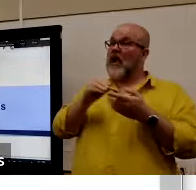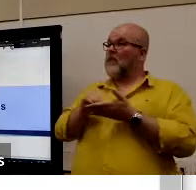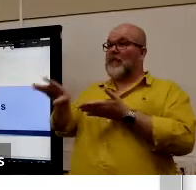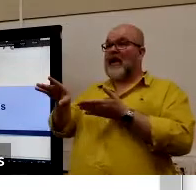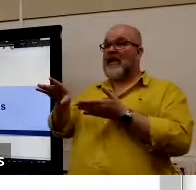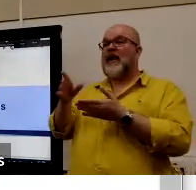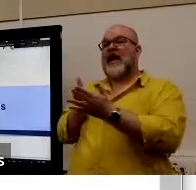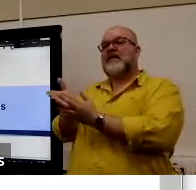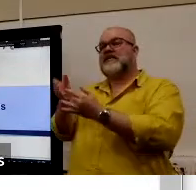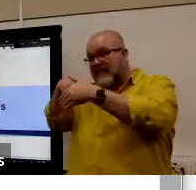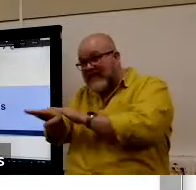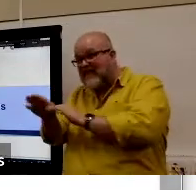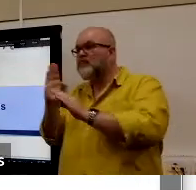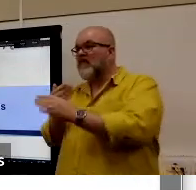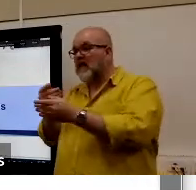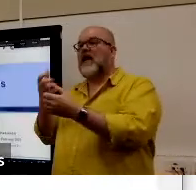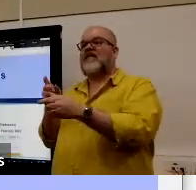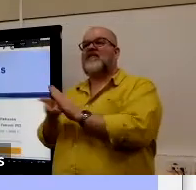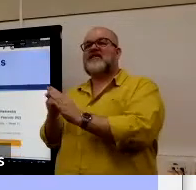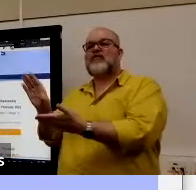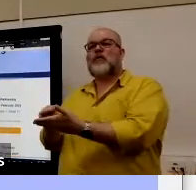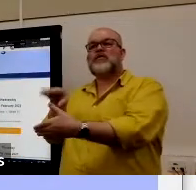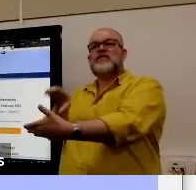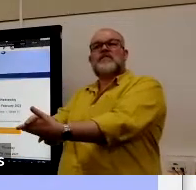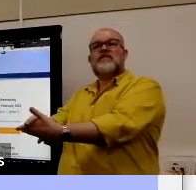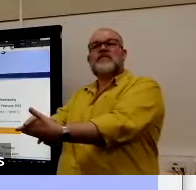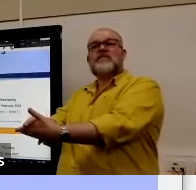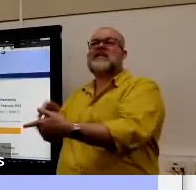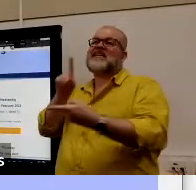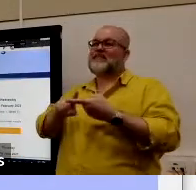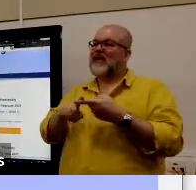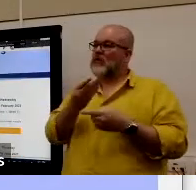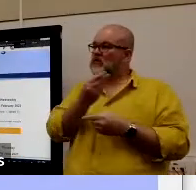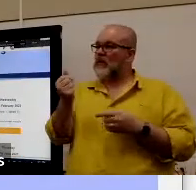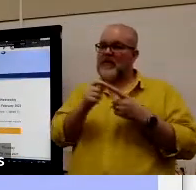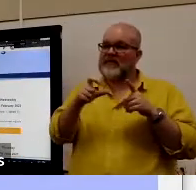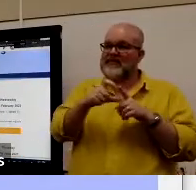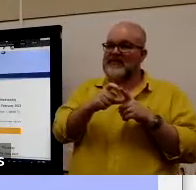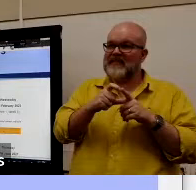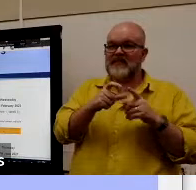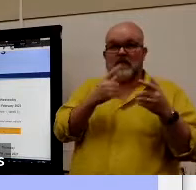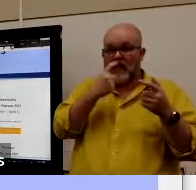They can still pay and get in and have a look at that information. So depending...